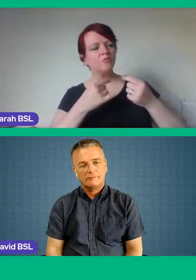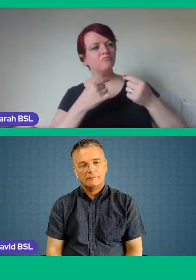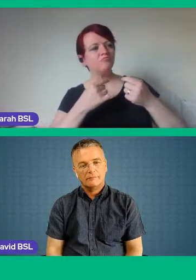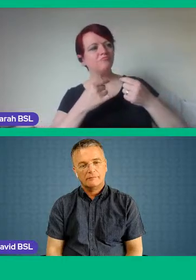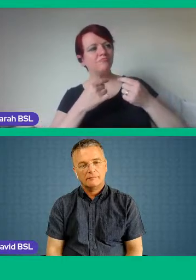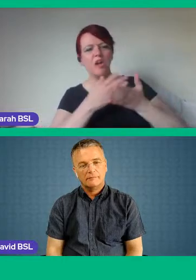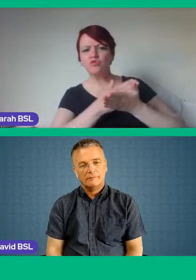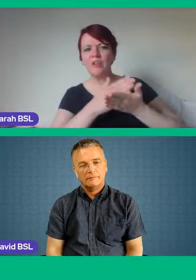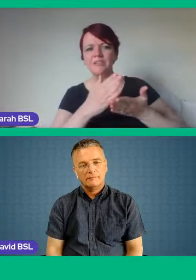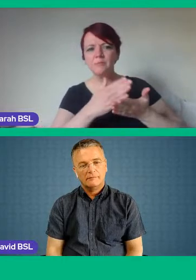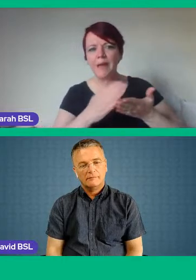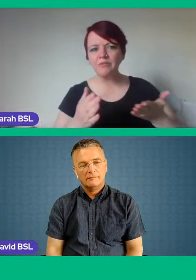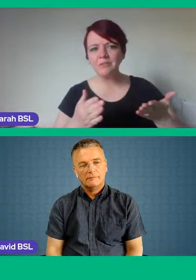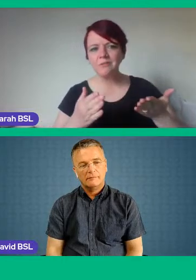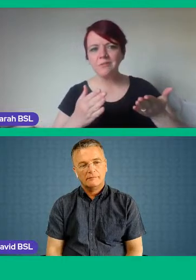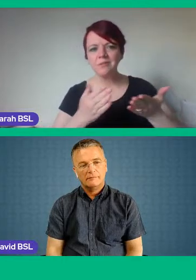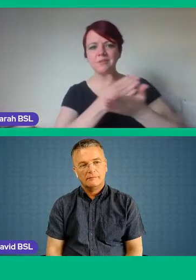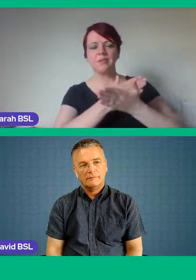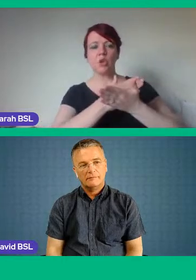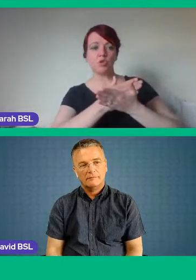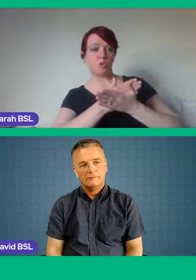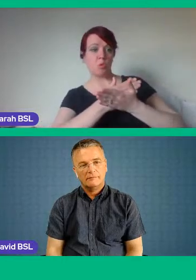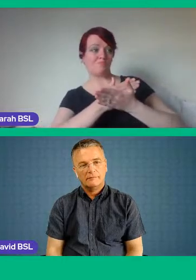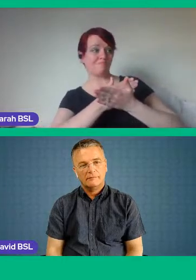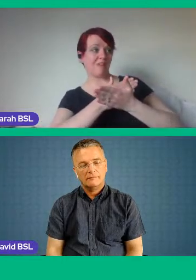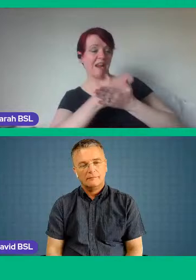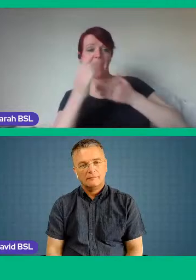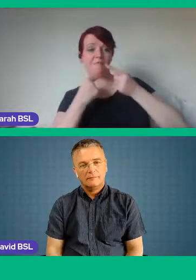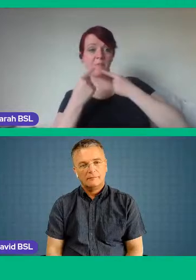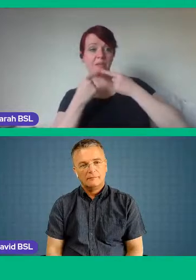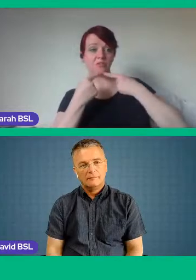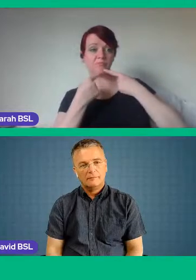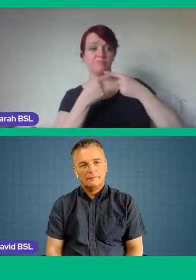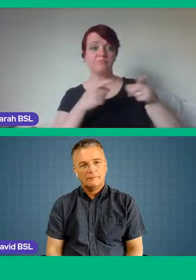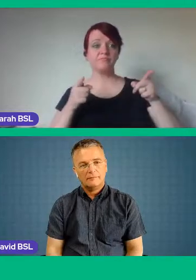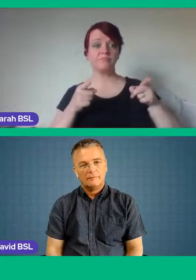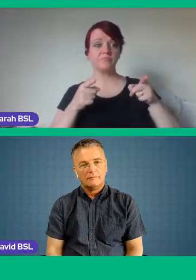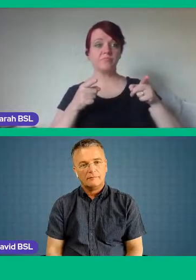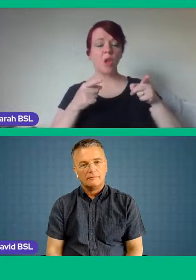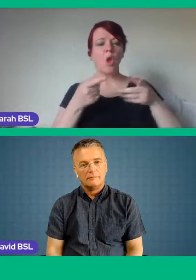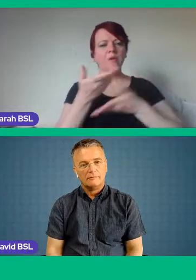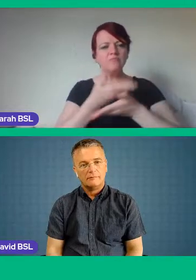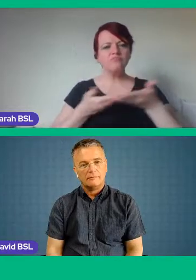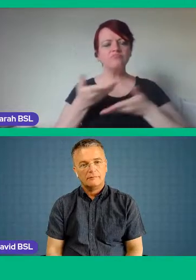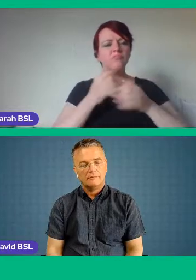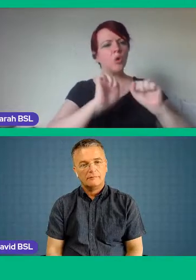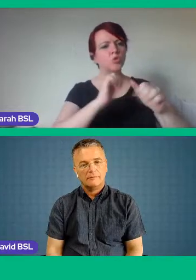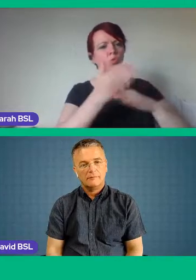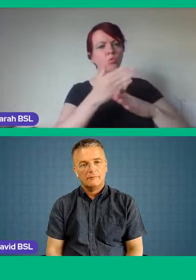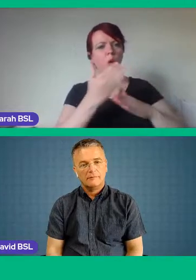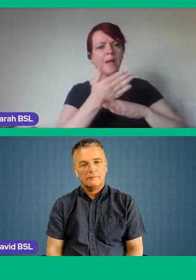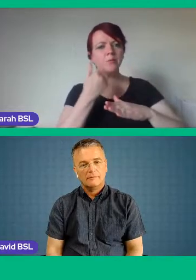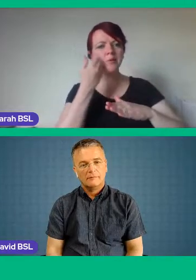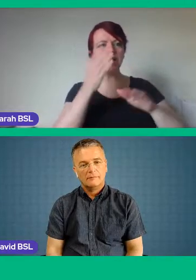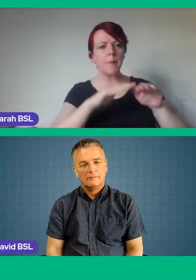With your research , and we have obviously talked about you working with young people and technology, you have also